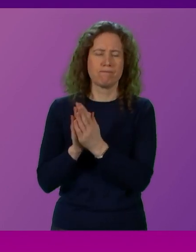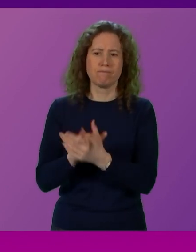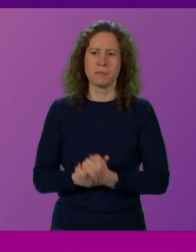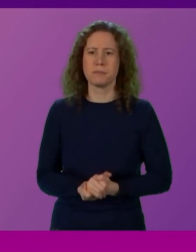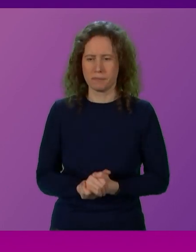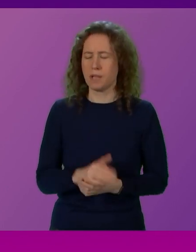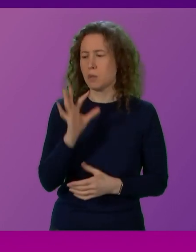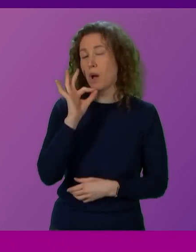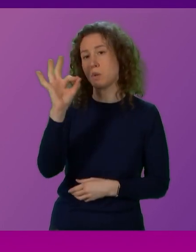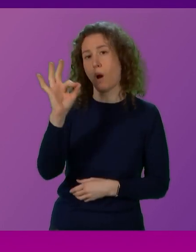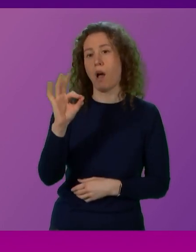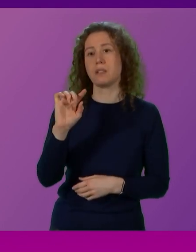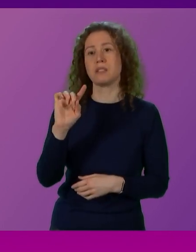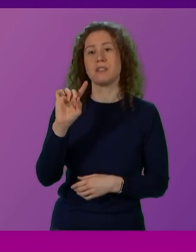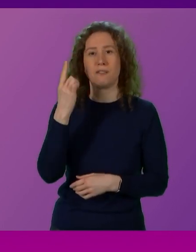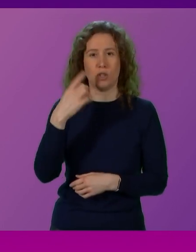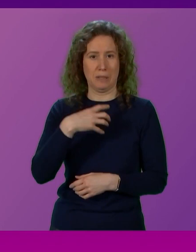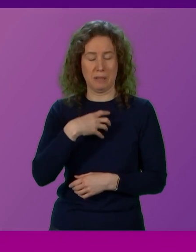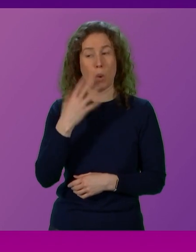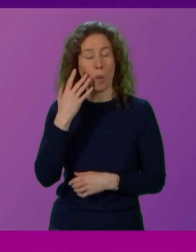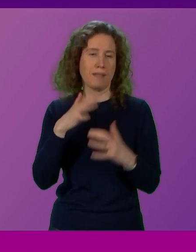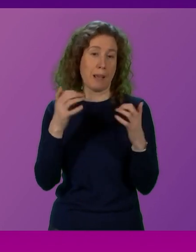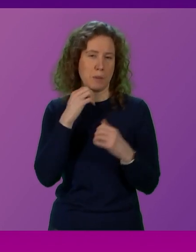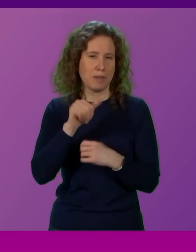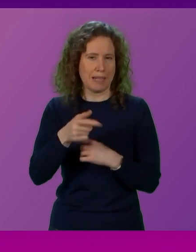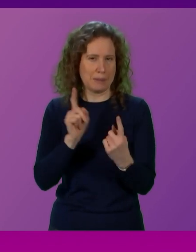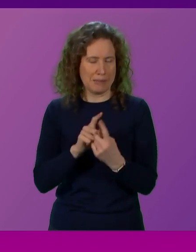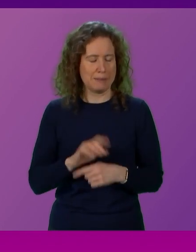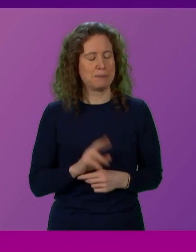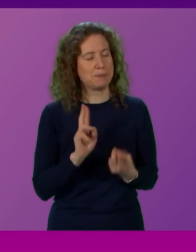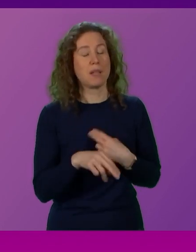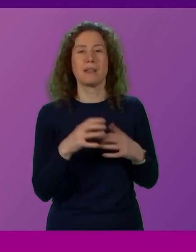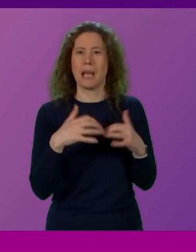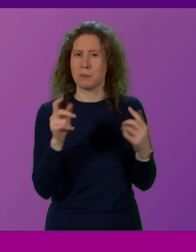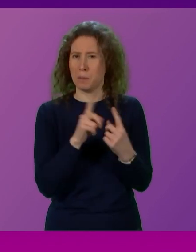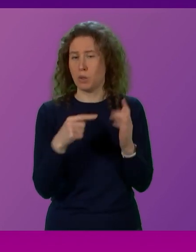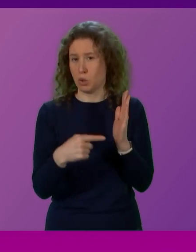To ask the First Minister when the Cabinet will next meet. The Cabinet will meet on Tuesday.